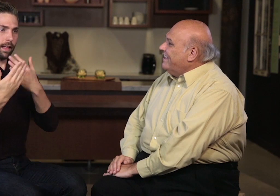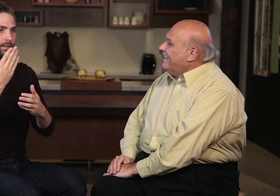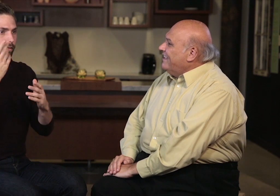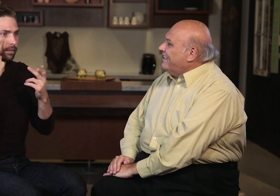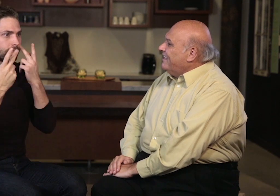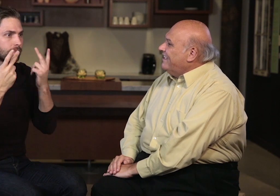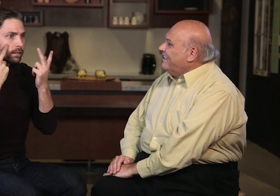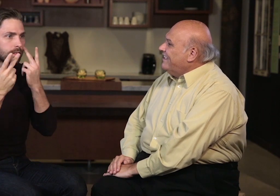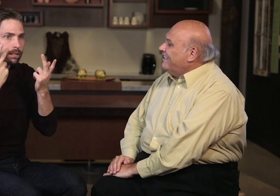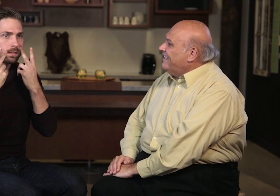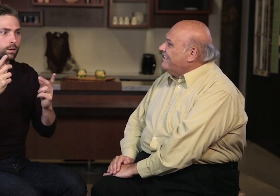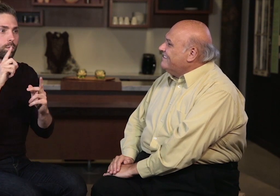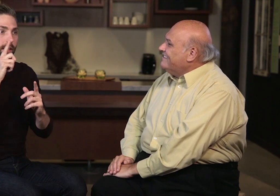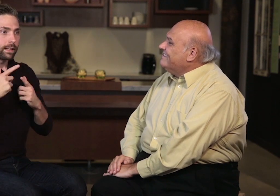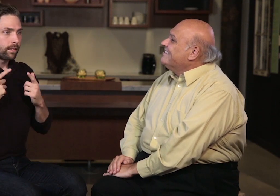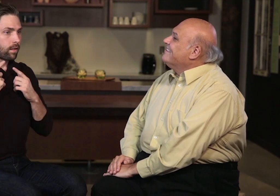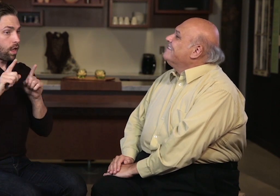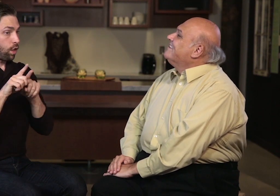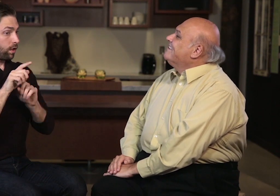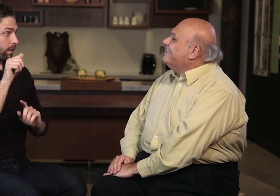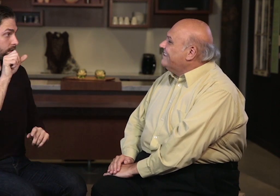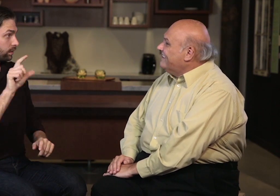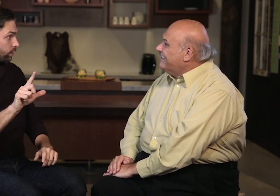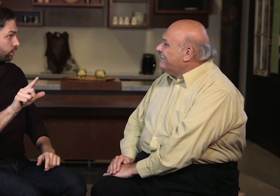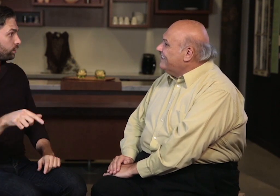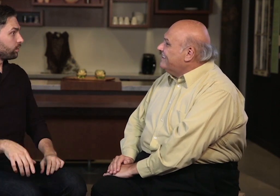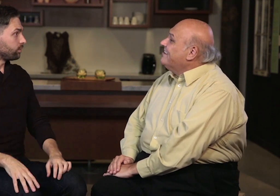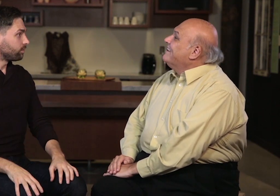where Deaf people can use in American Sign Language.